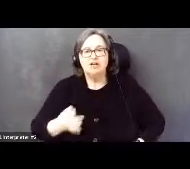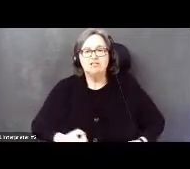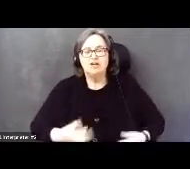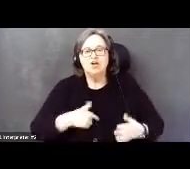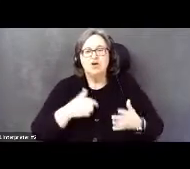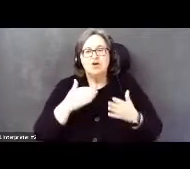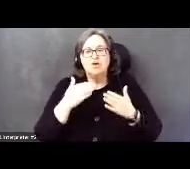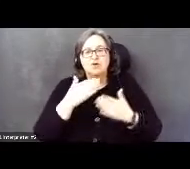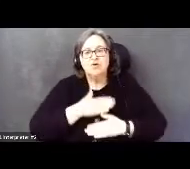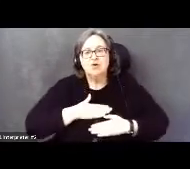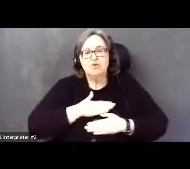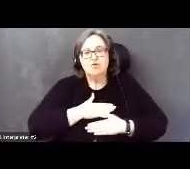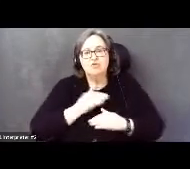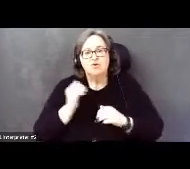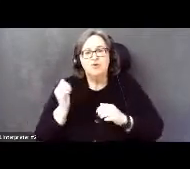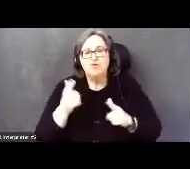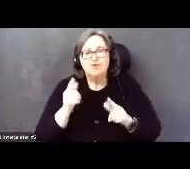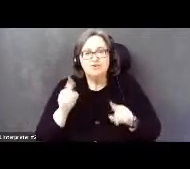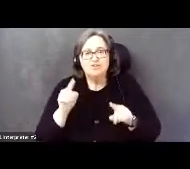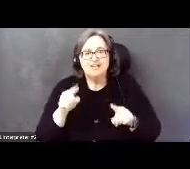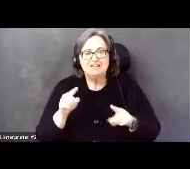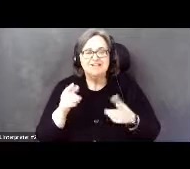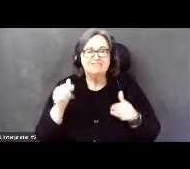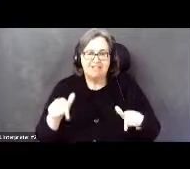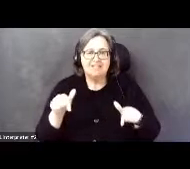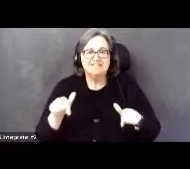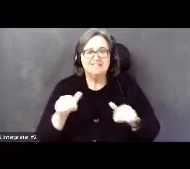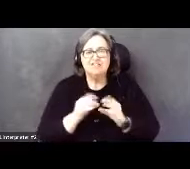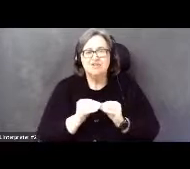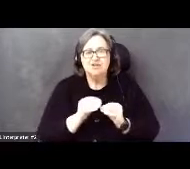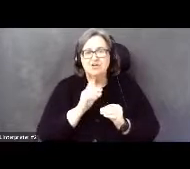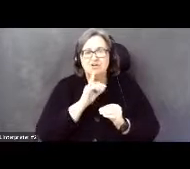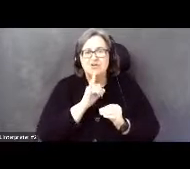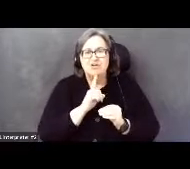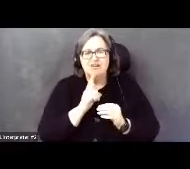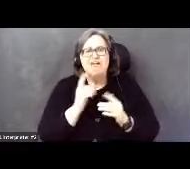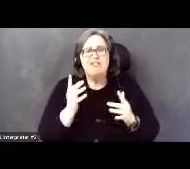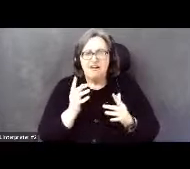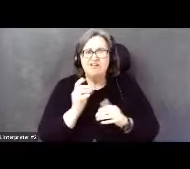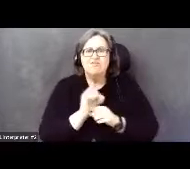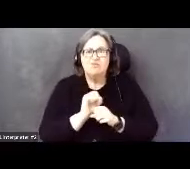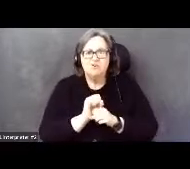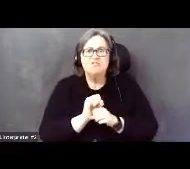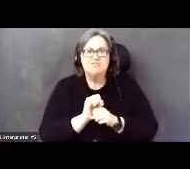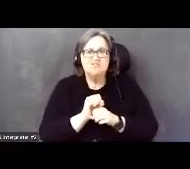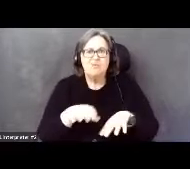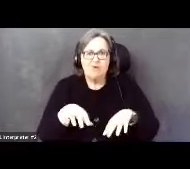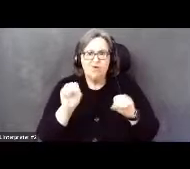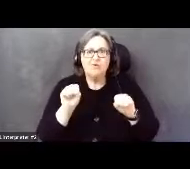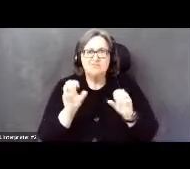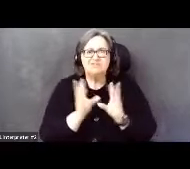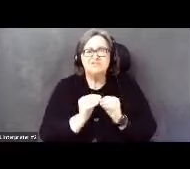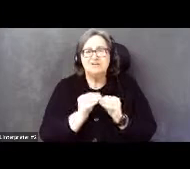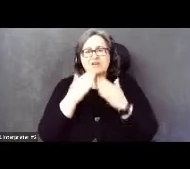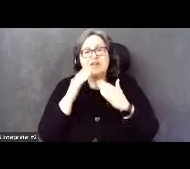Thank you for all of you attending these sessions. Thank you for spending your time, these three-hour